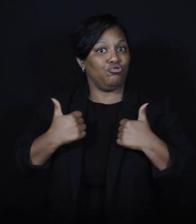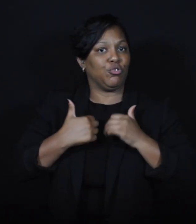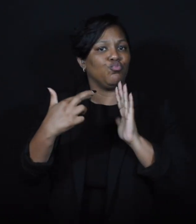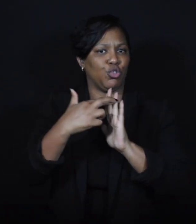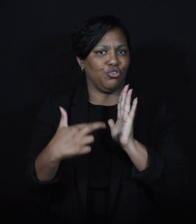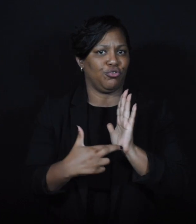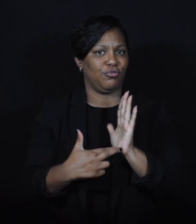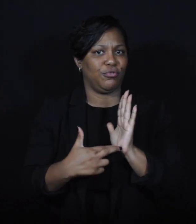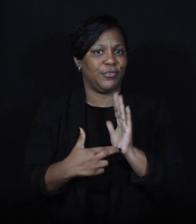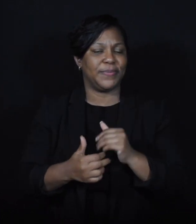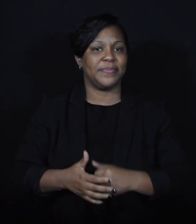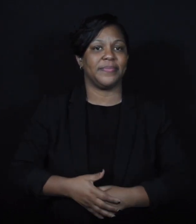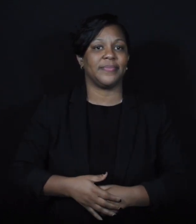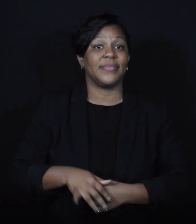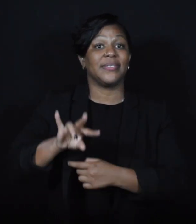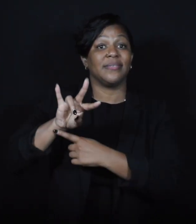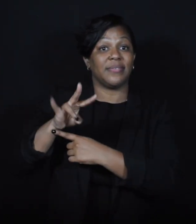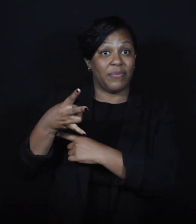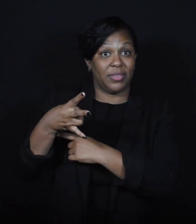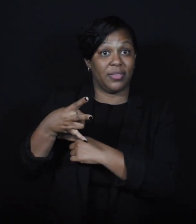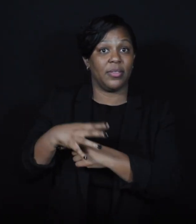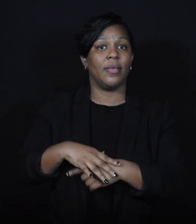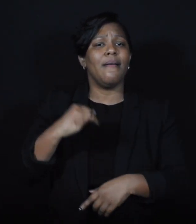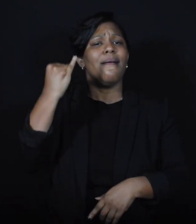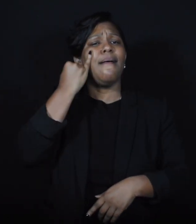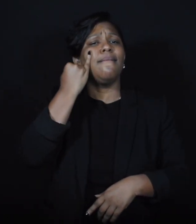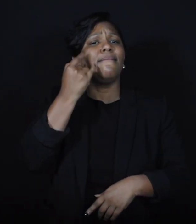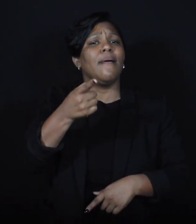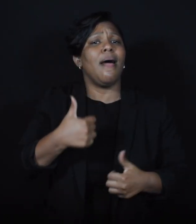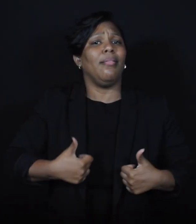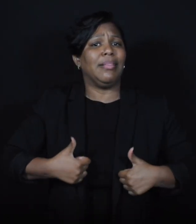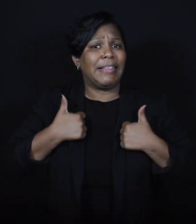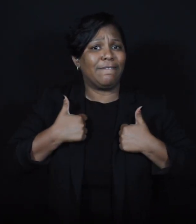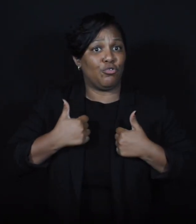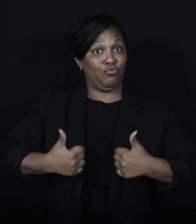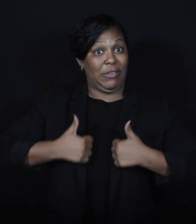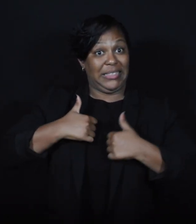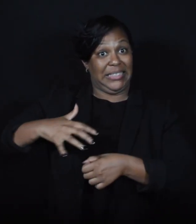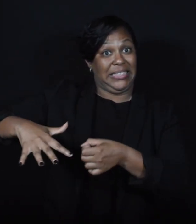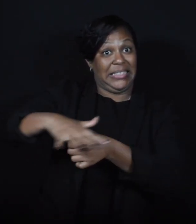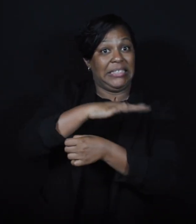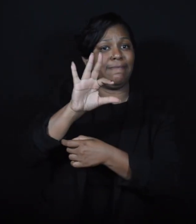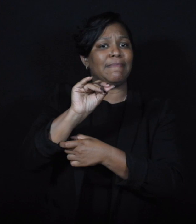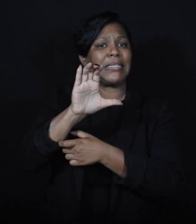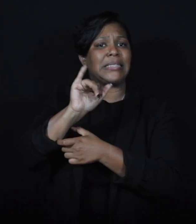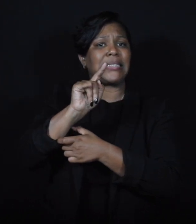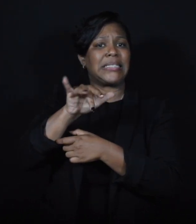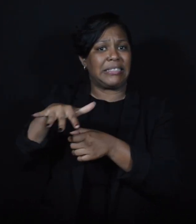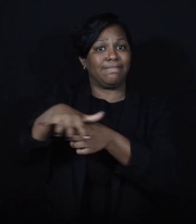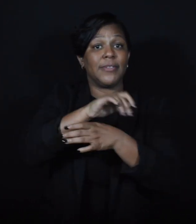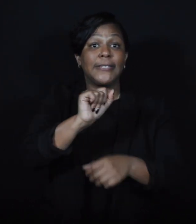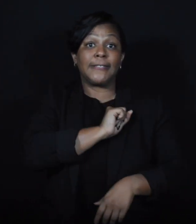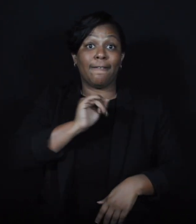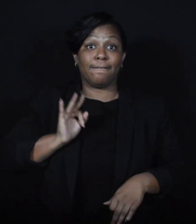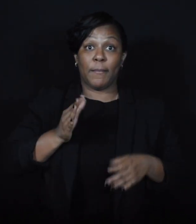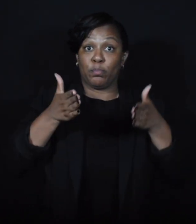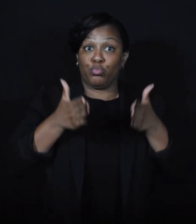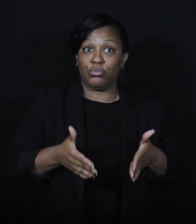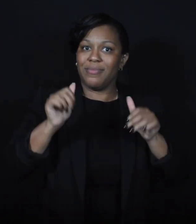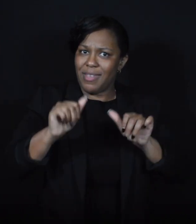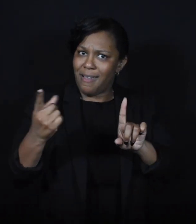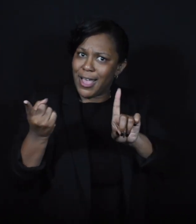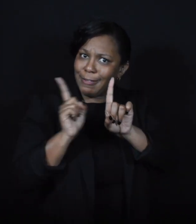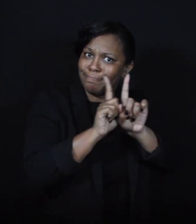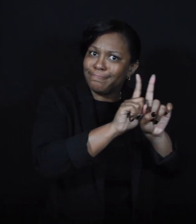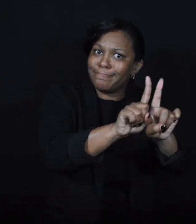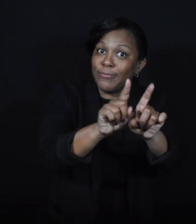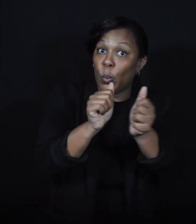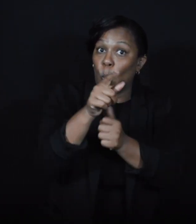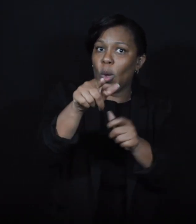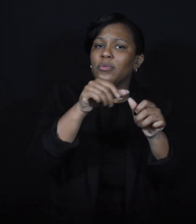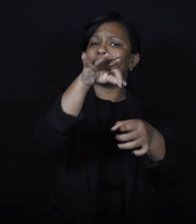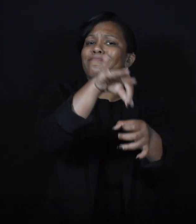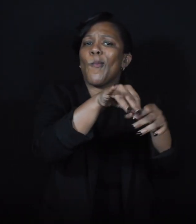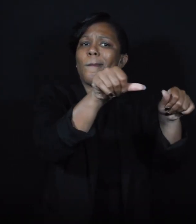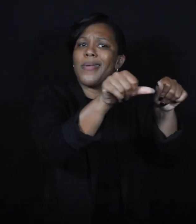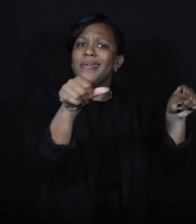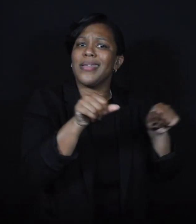7. If you live in a residential facility, a staff person can go with you to the polling place to confirm your address.